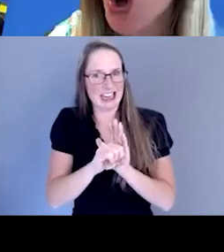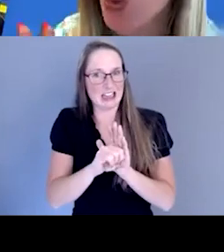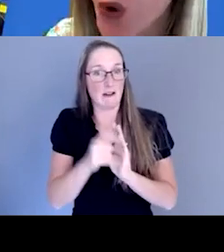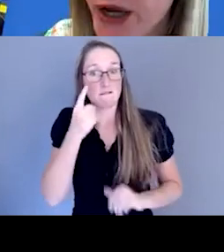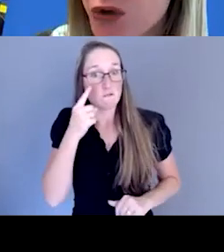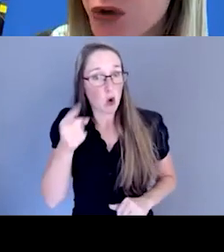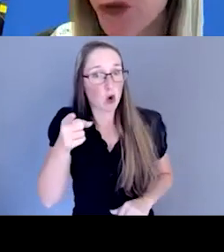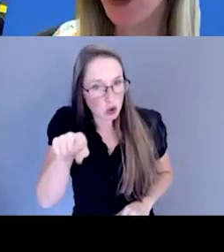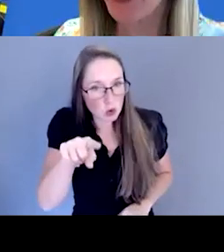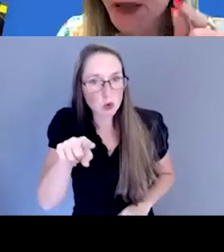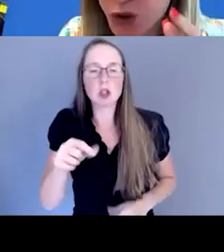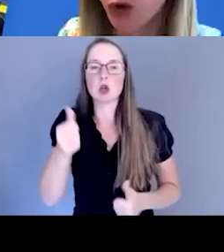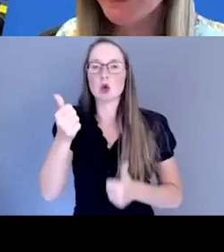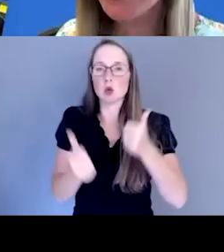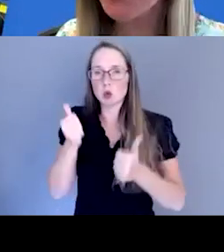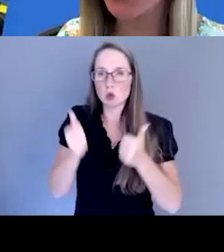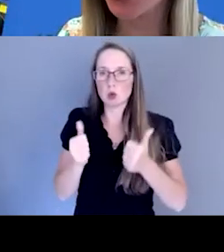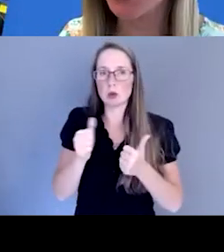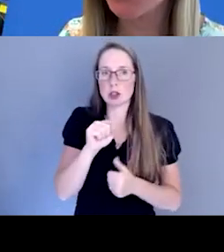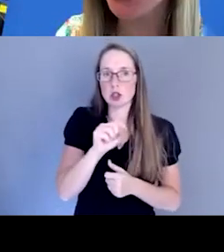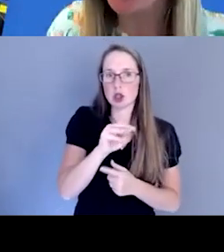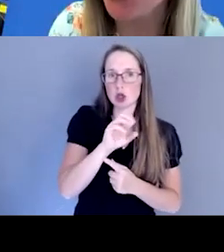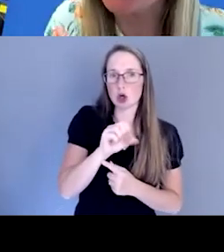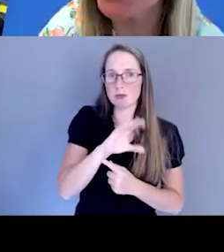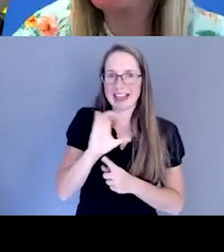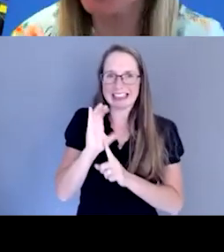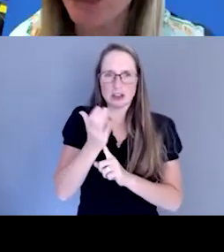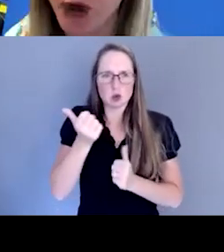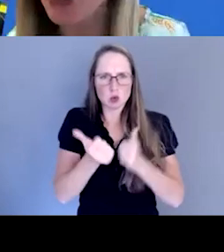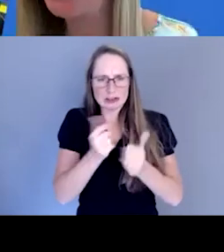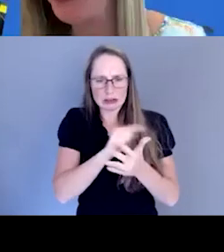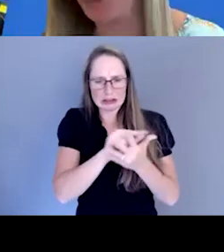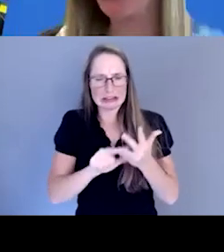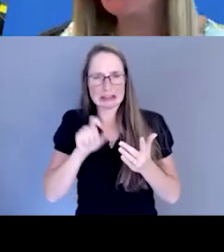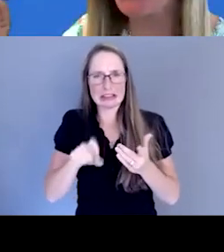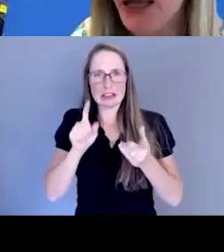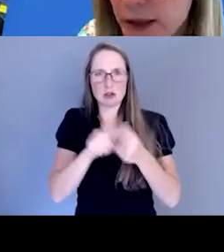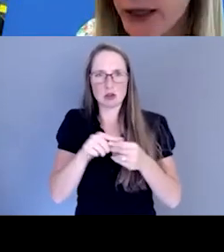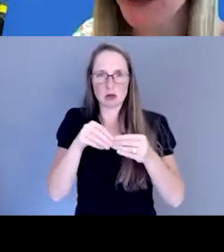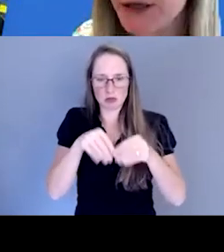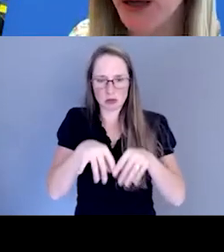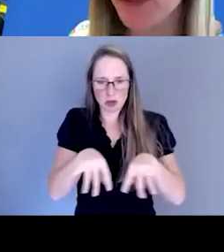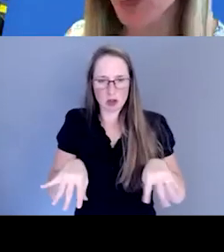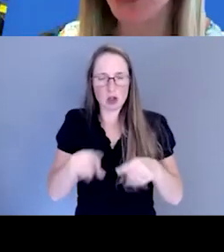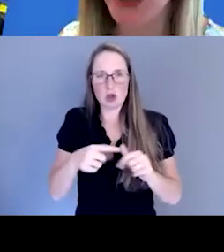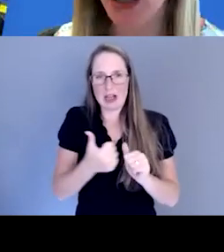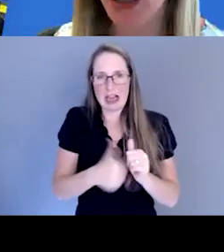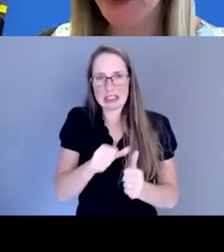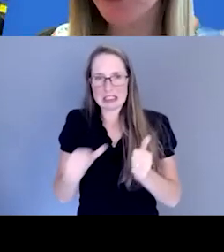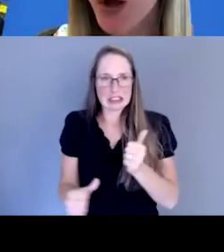which of the terms and conditions would need to flow down in any subaward document.